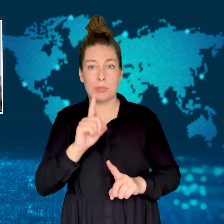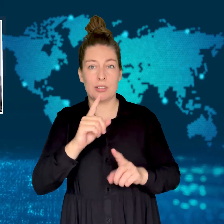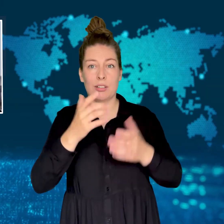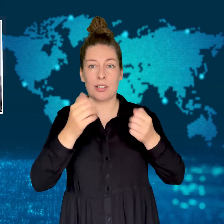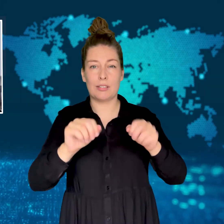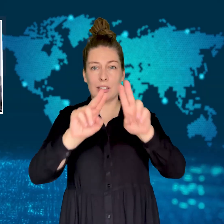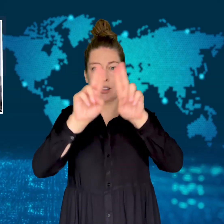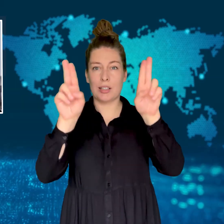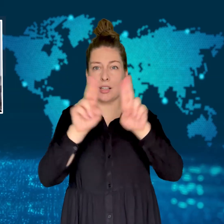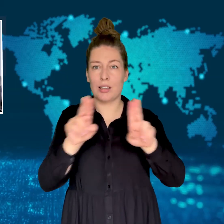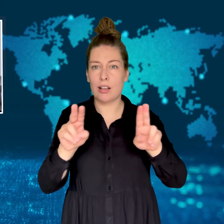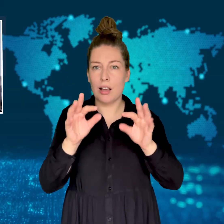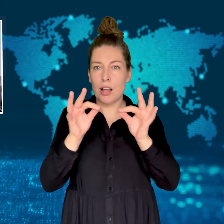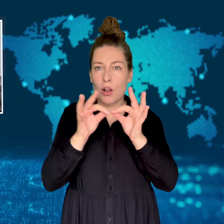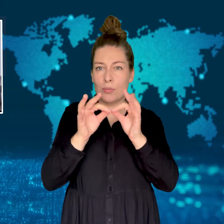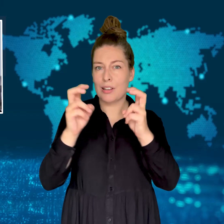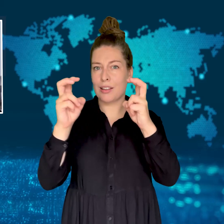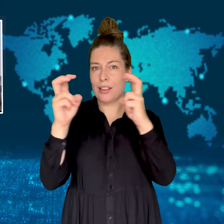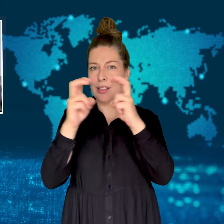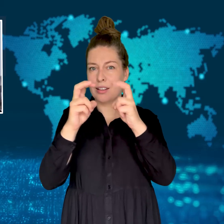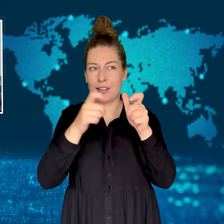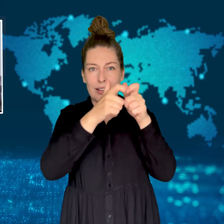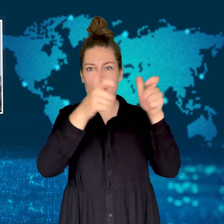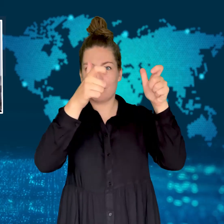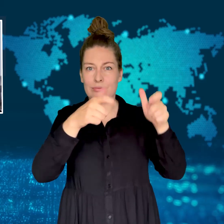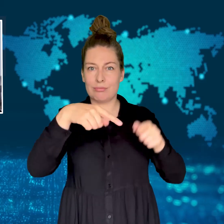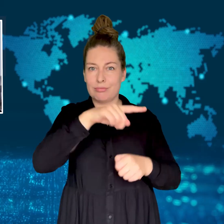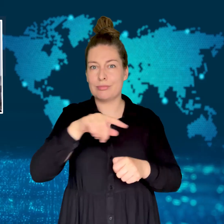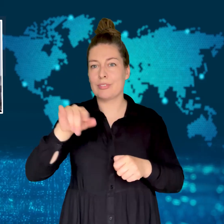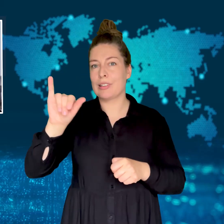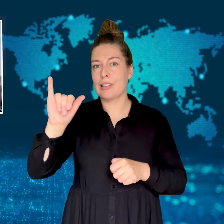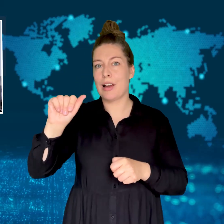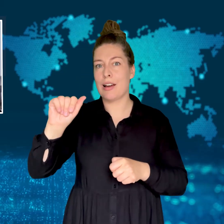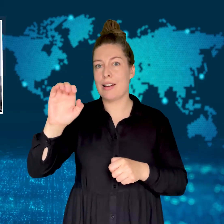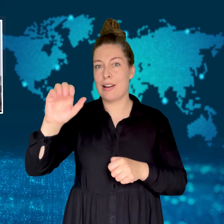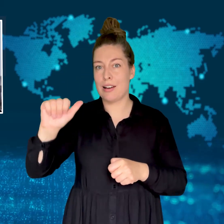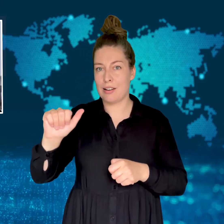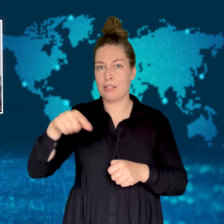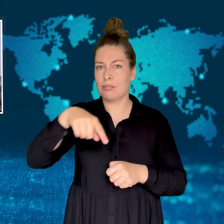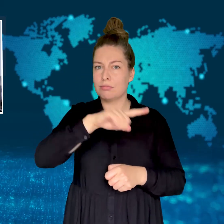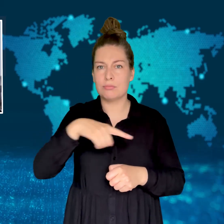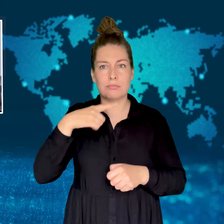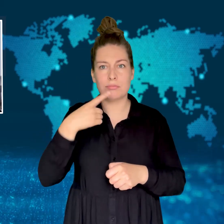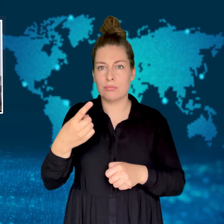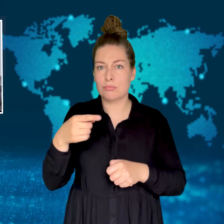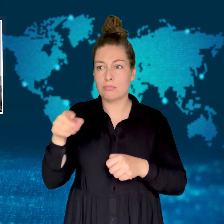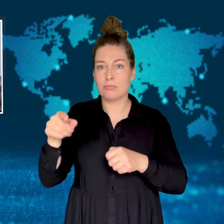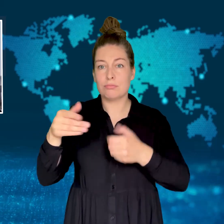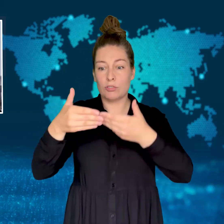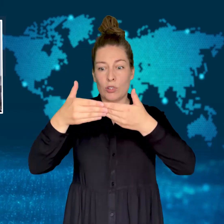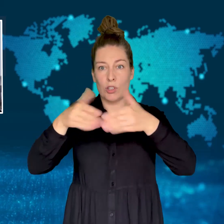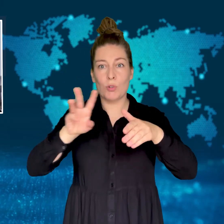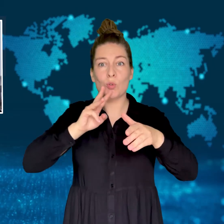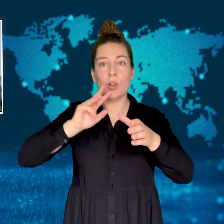releasing the water will have little impact on the environment.